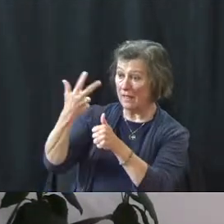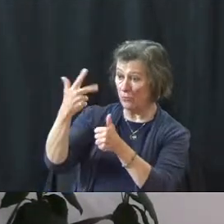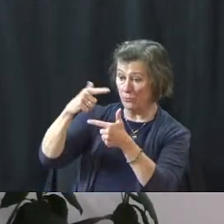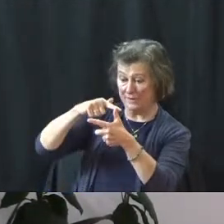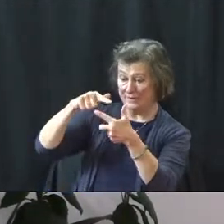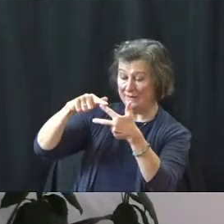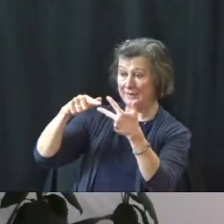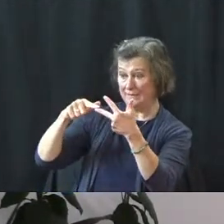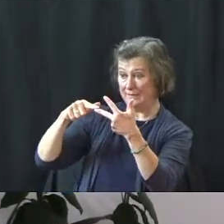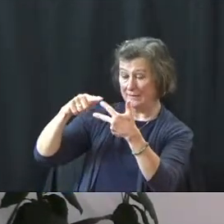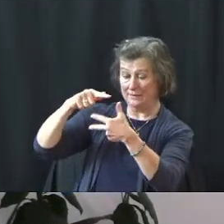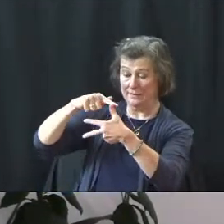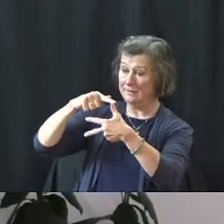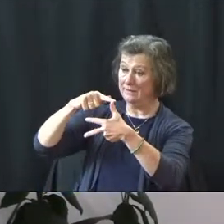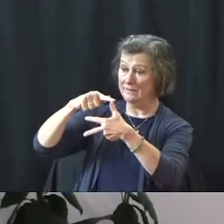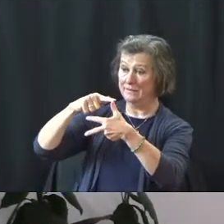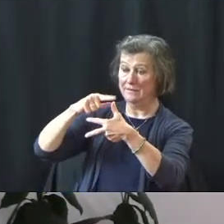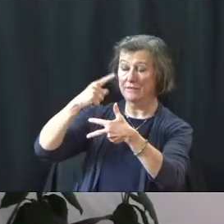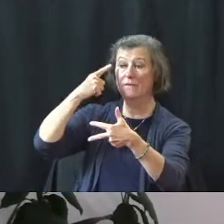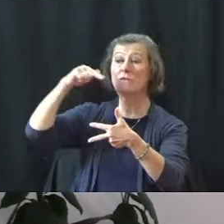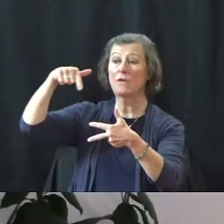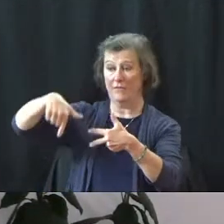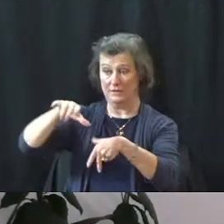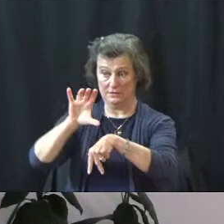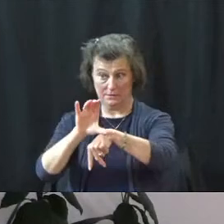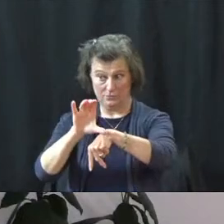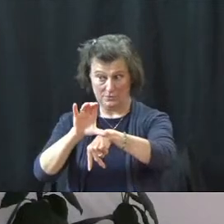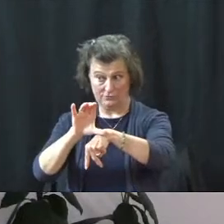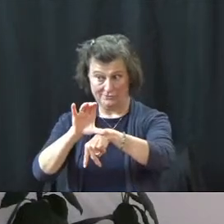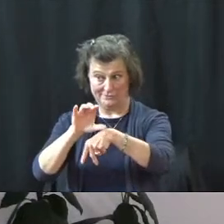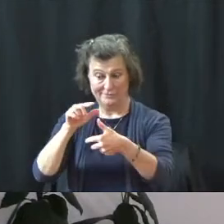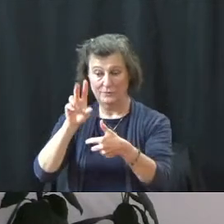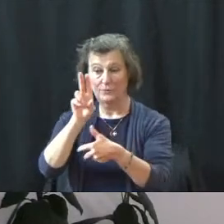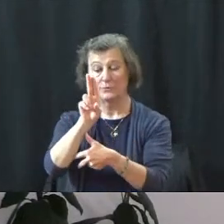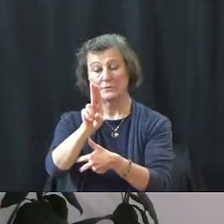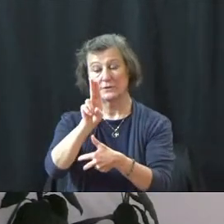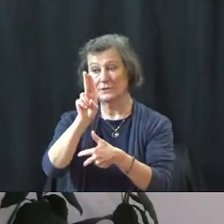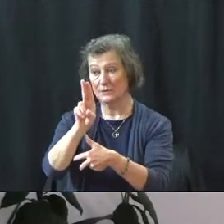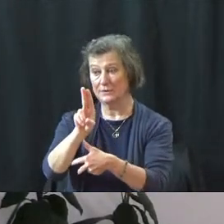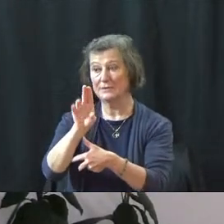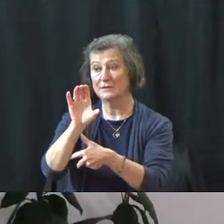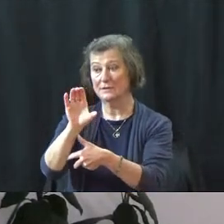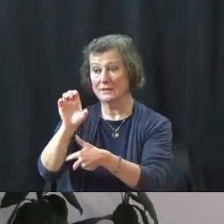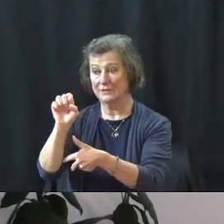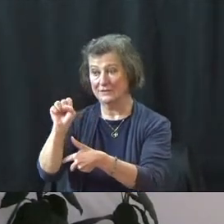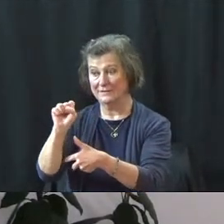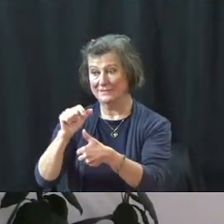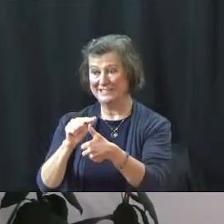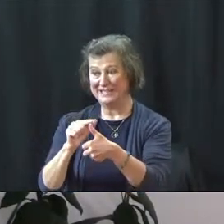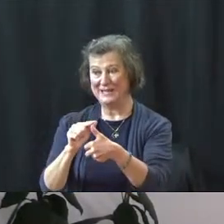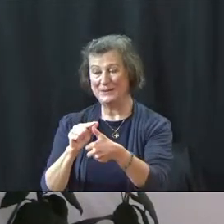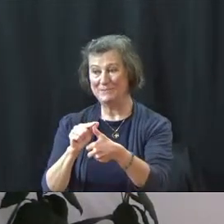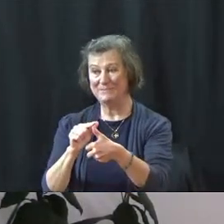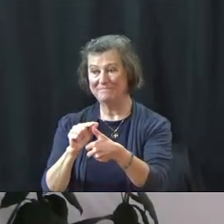The first is for this congregation, the Unitarian Universalist congregation of Salem.